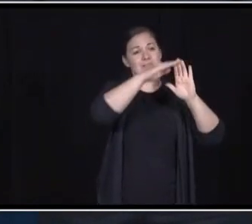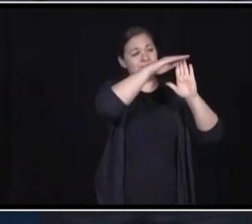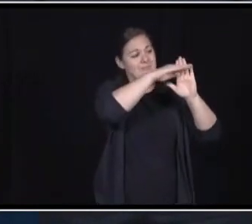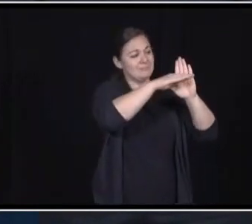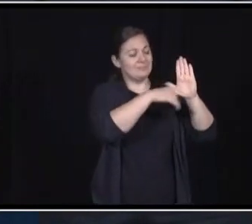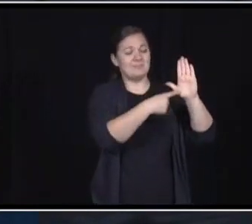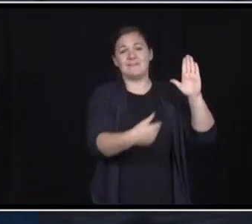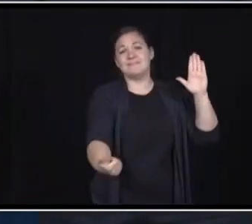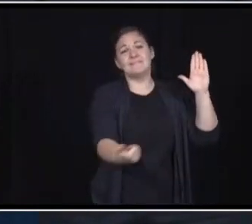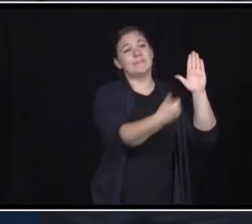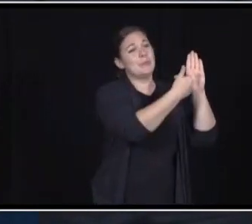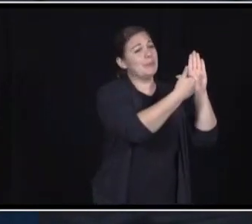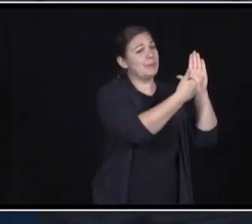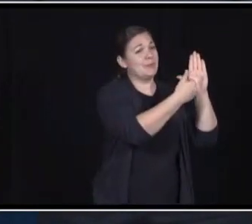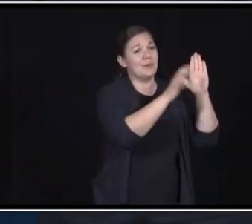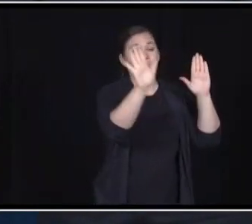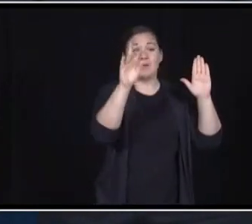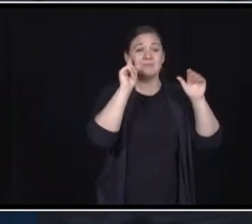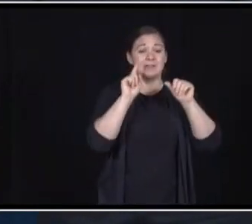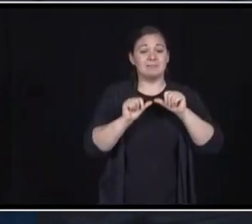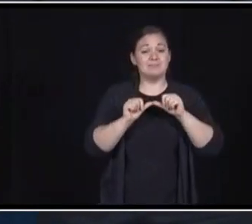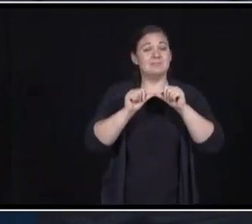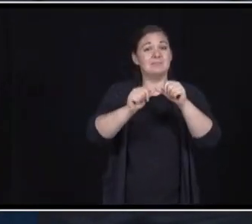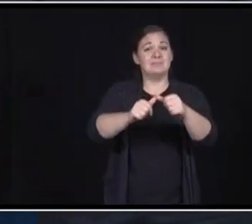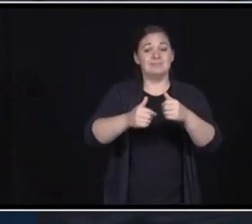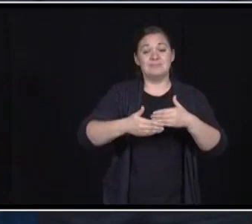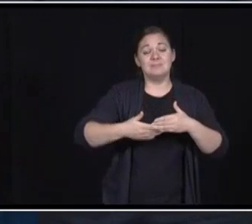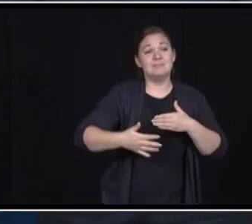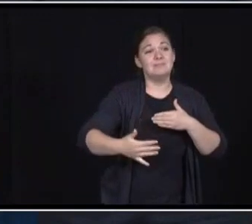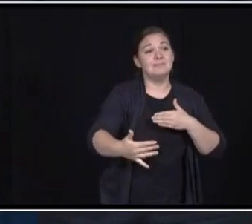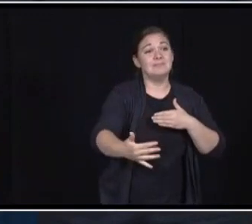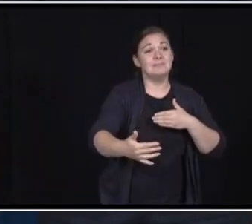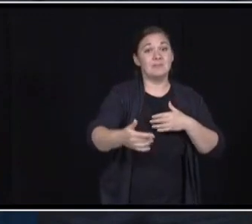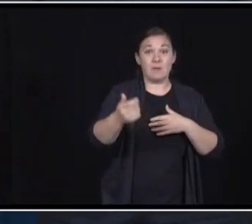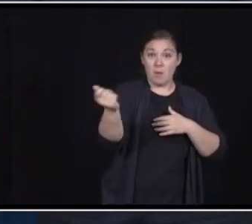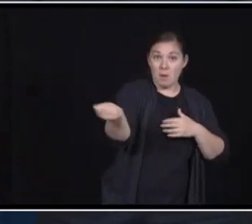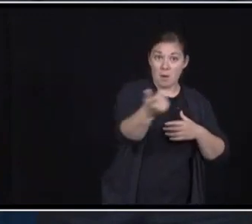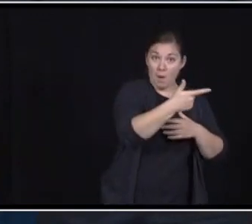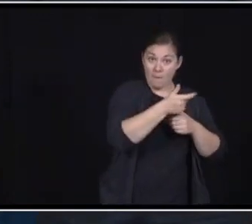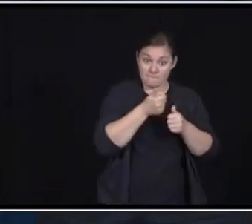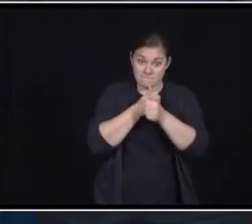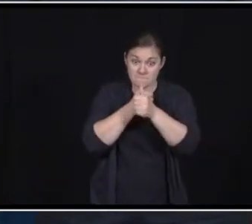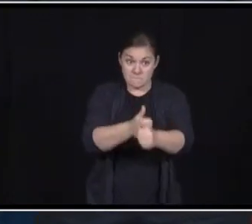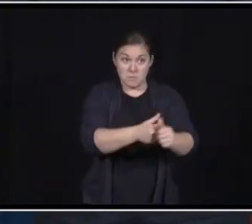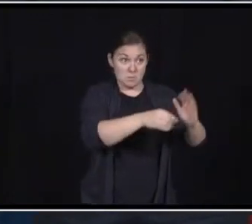to take these precautions now so that we can get through all of this together and we